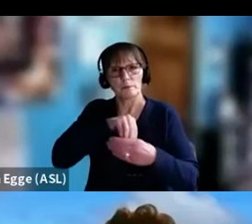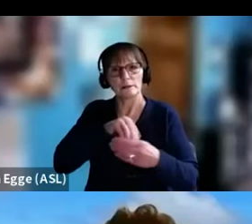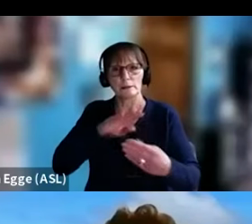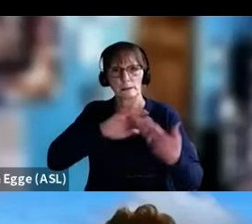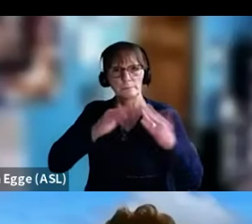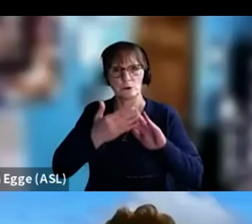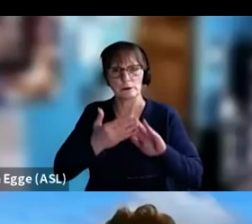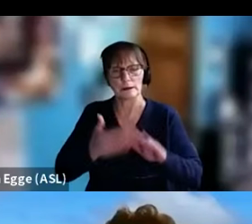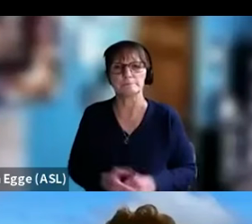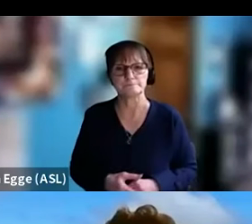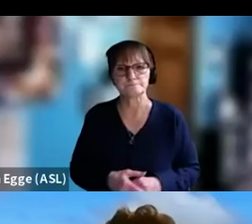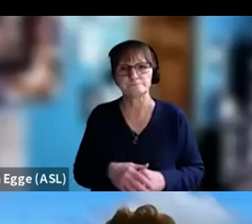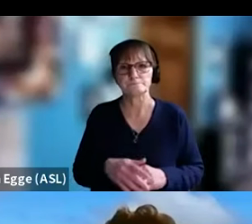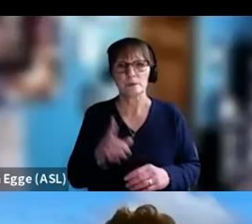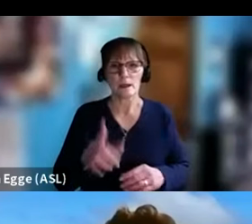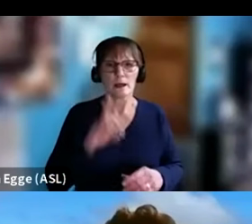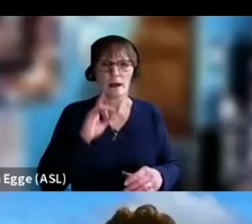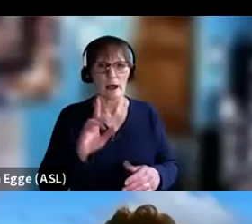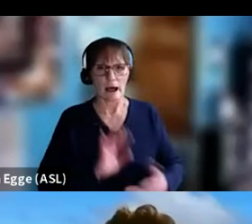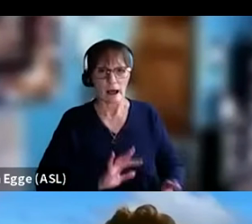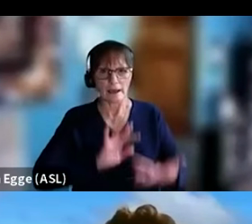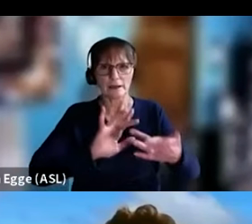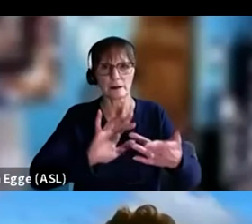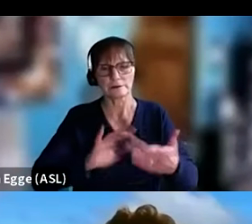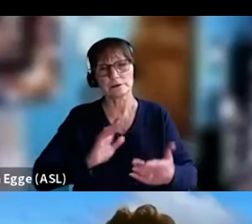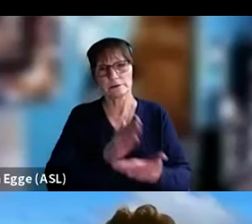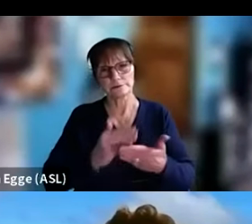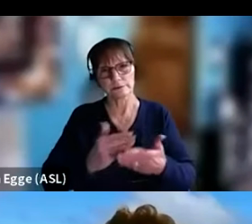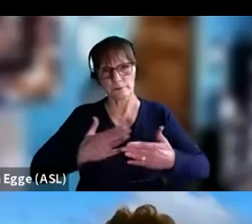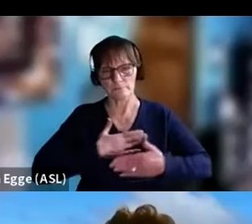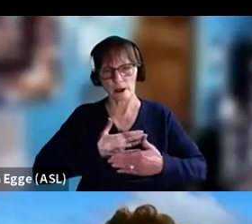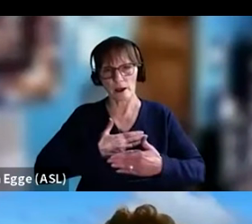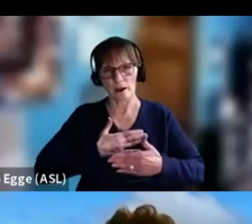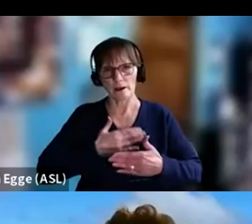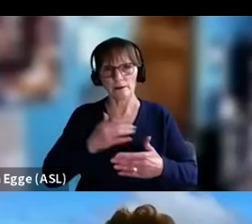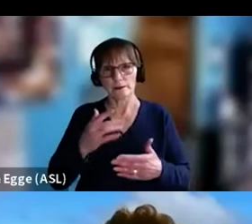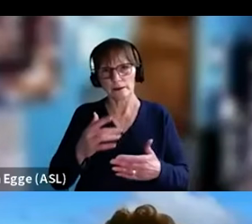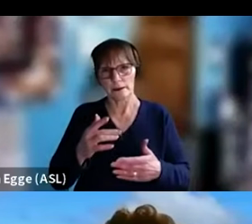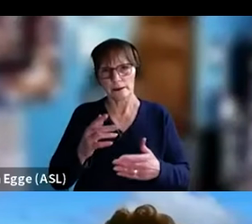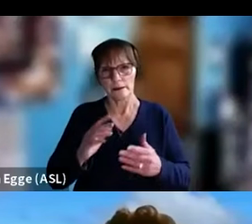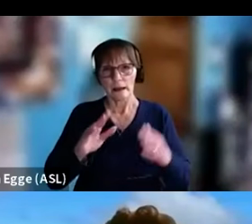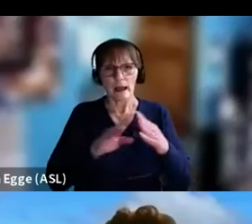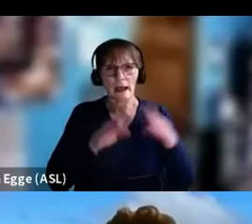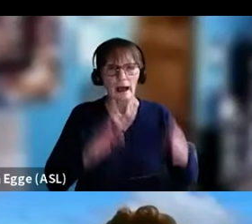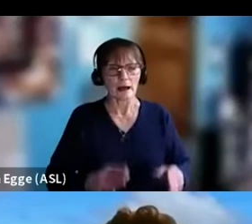So I actually reached out to some of my housing healthcare peeps back here in Seattle.